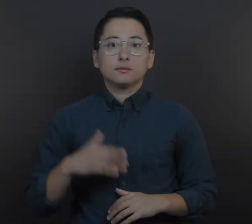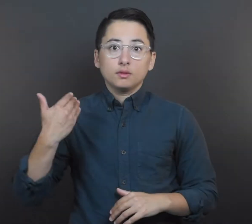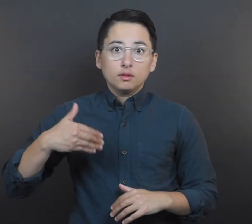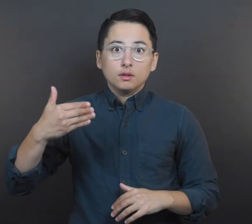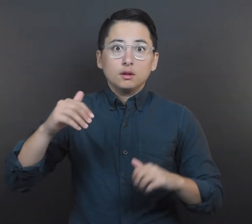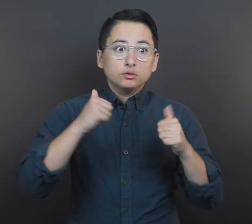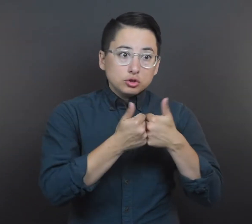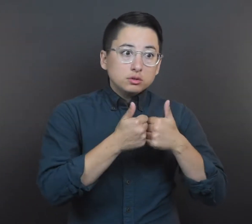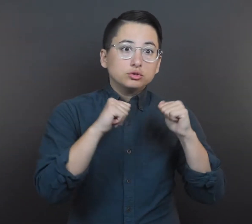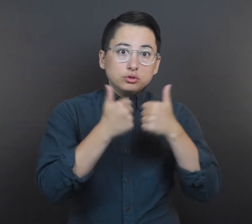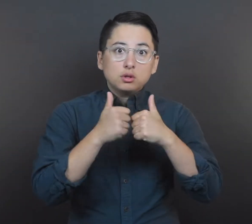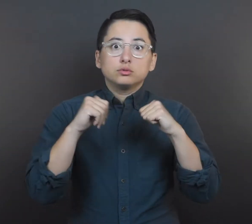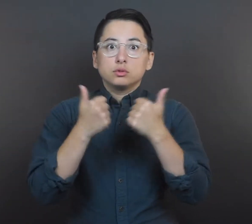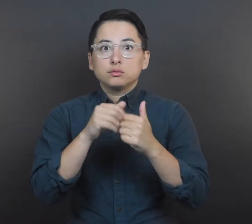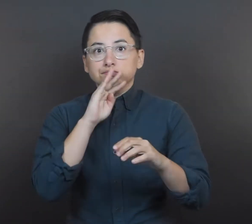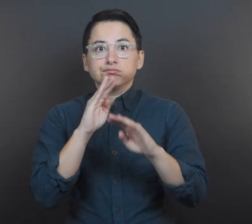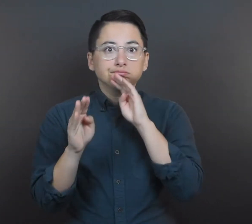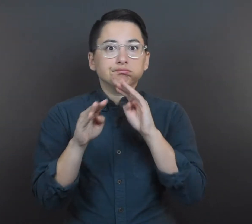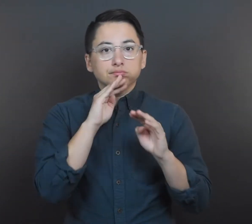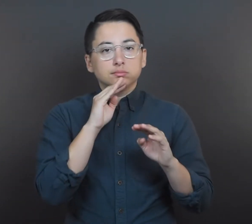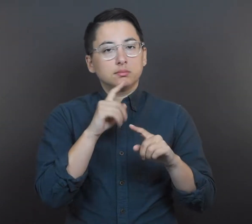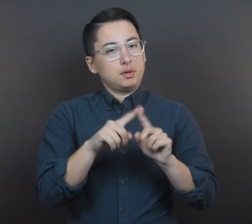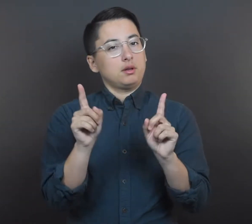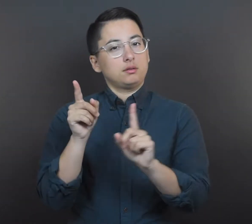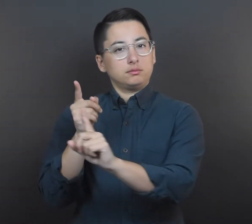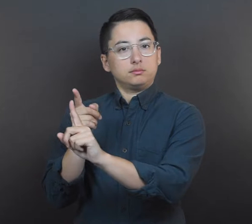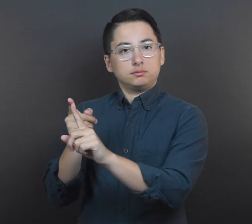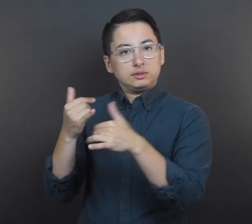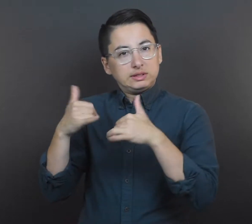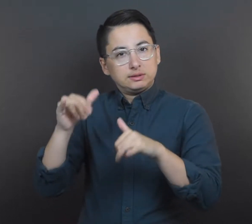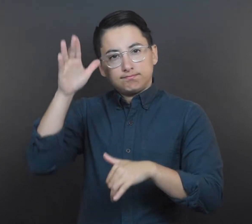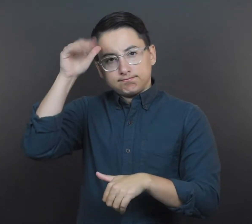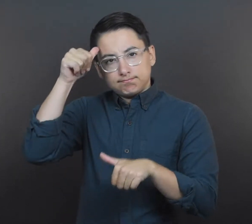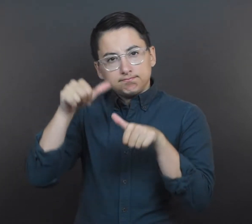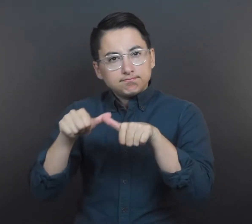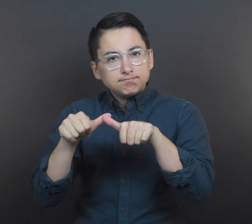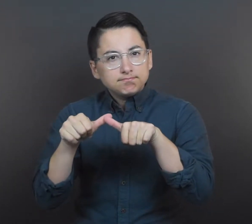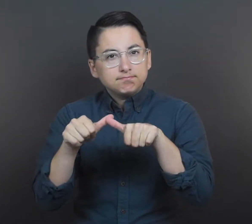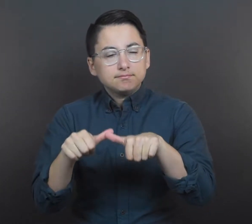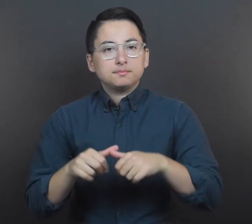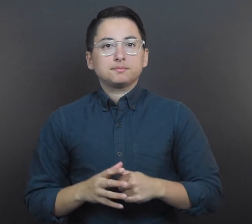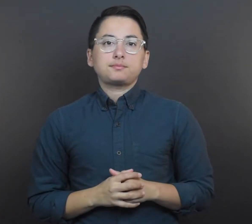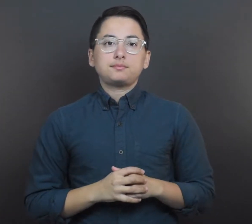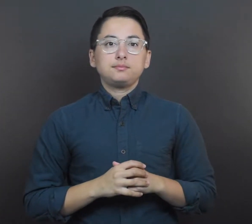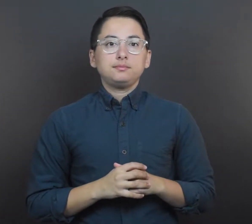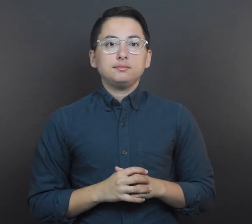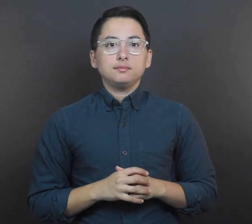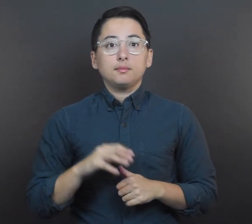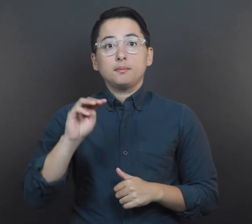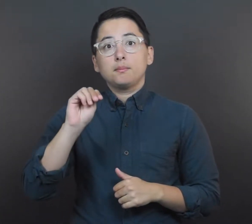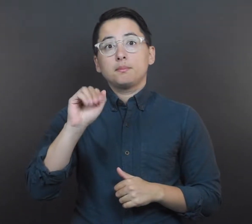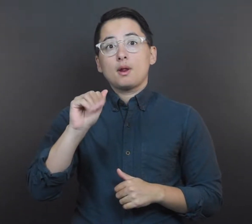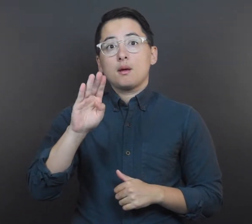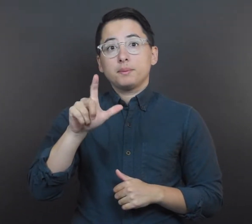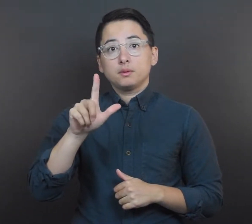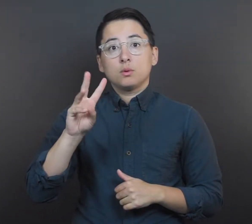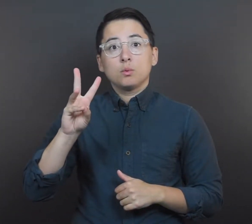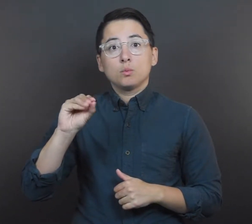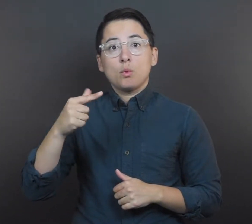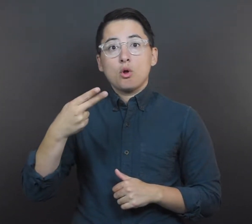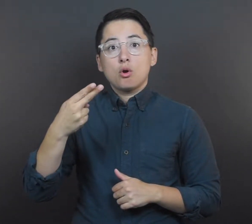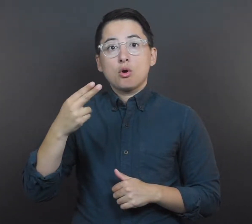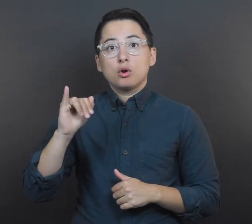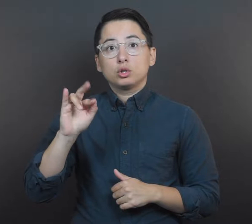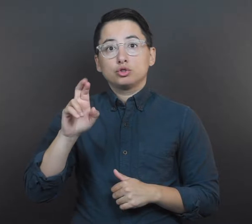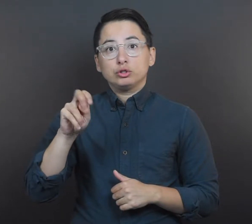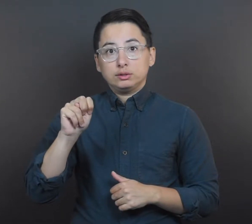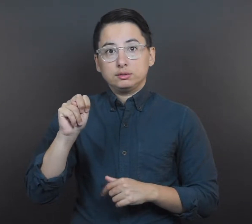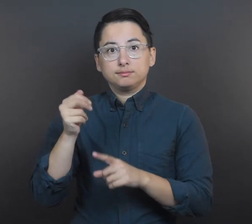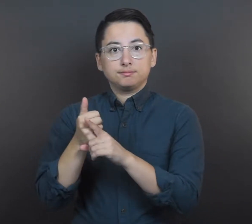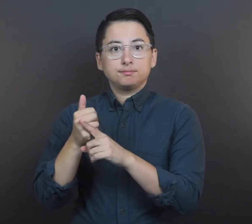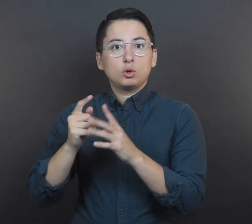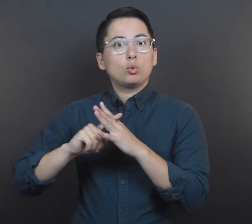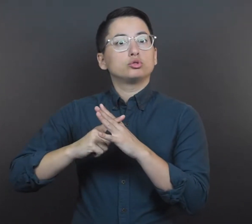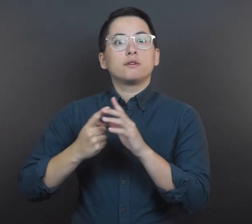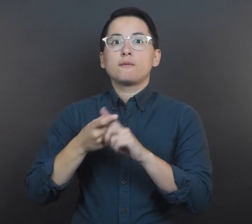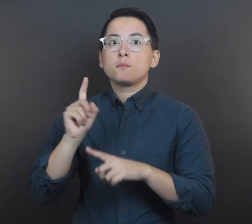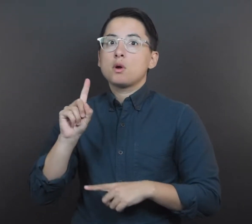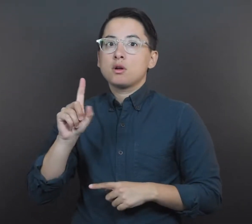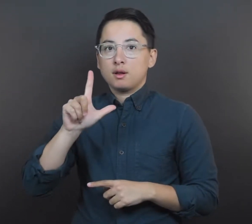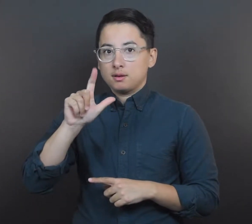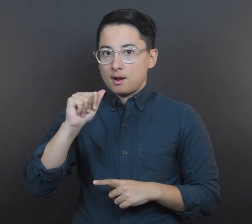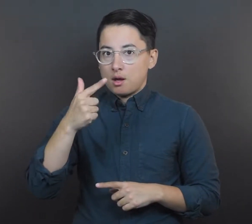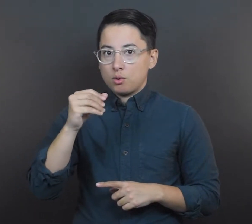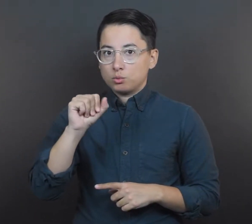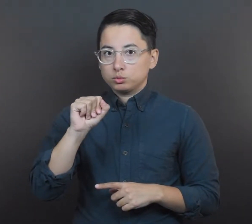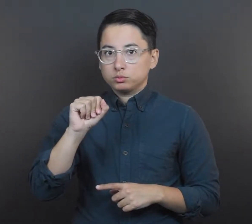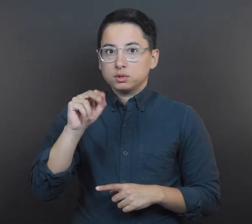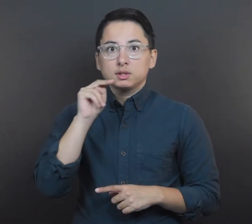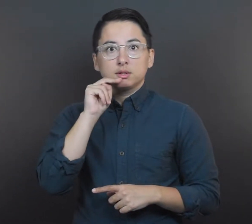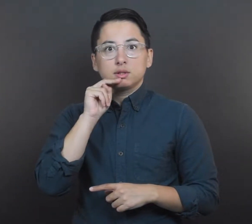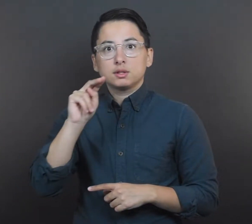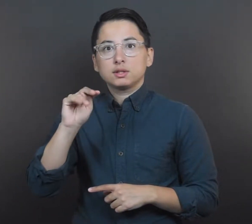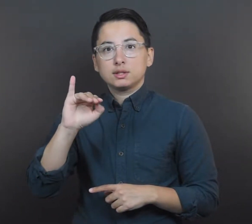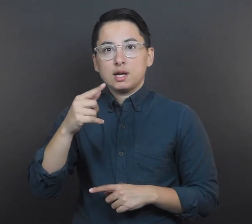Challenge after Challenge, She Persists Mabel Woghiren is originally from Lagos, Nigeria,